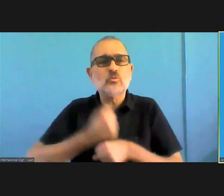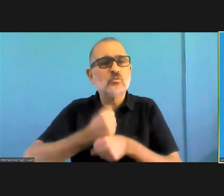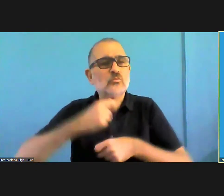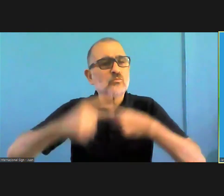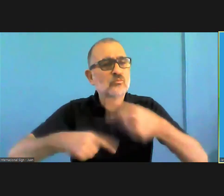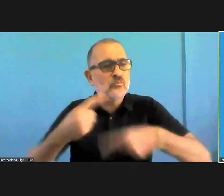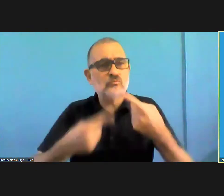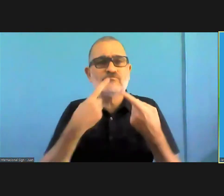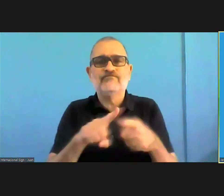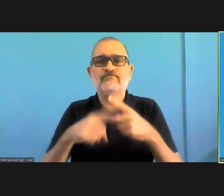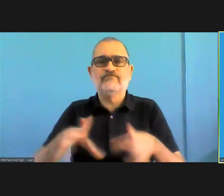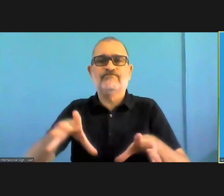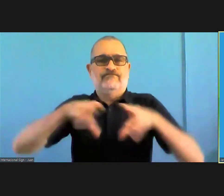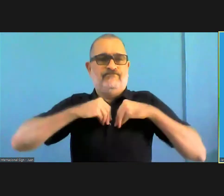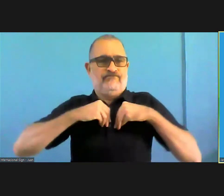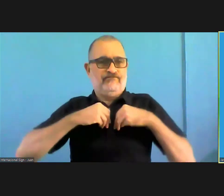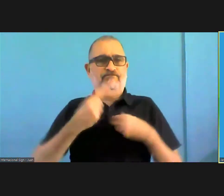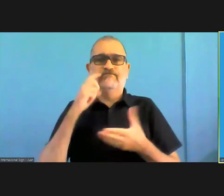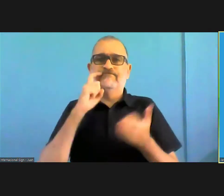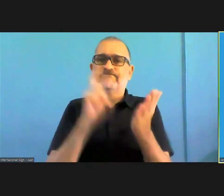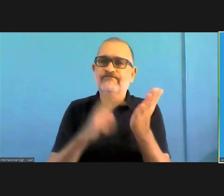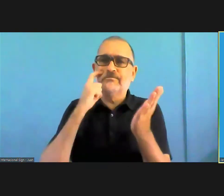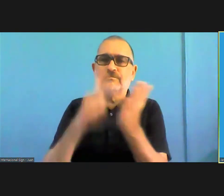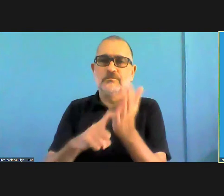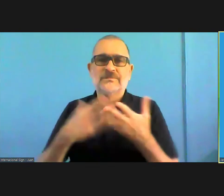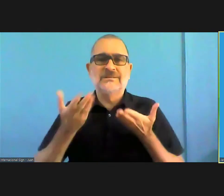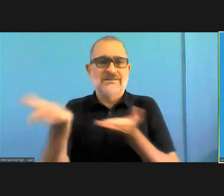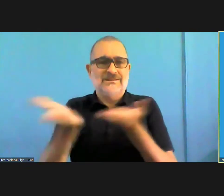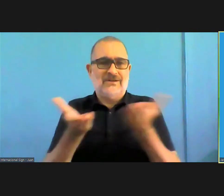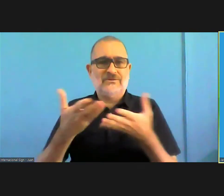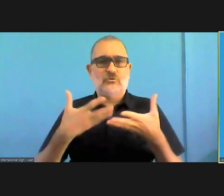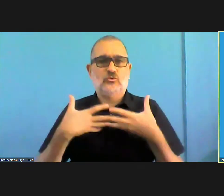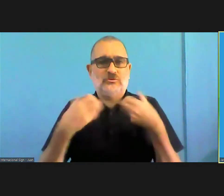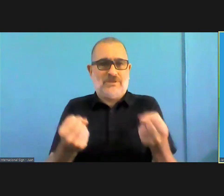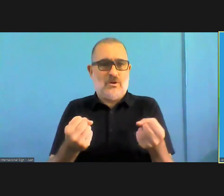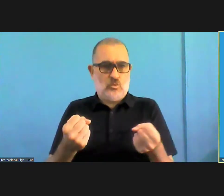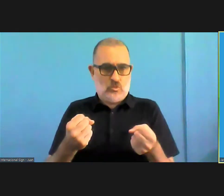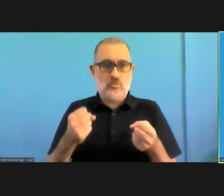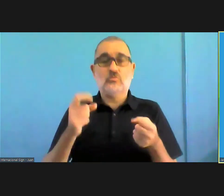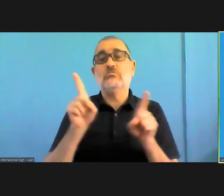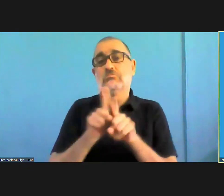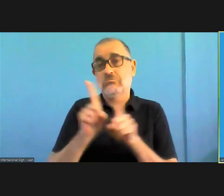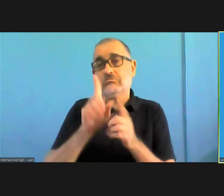pandemic. Including health care surge capacity.